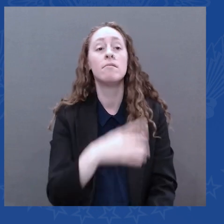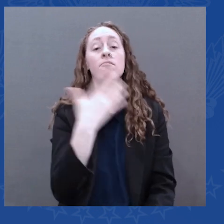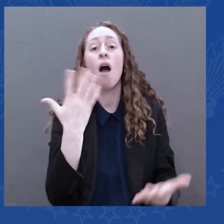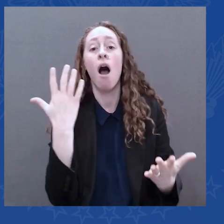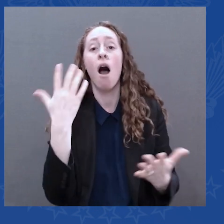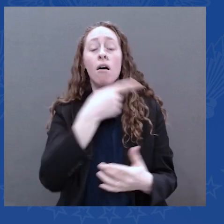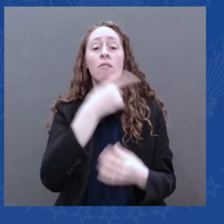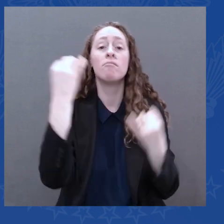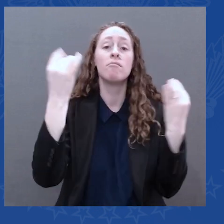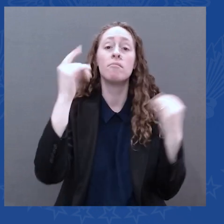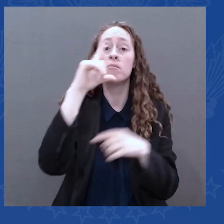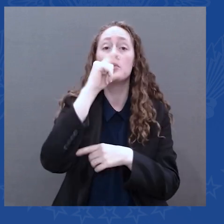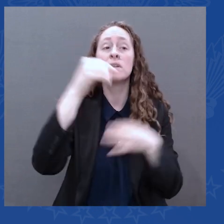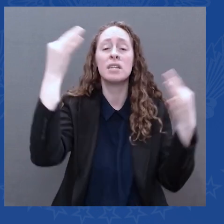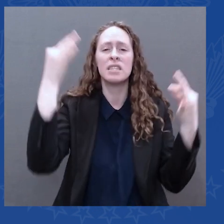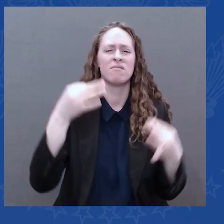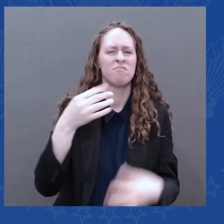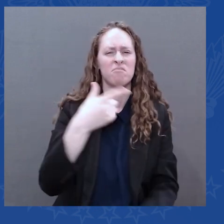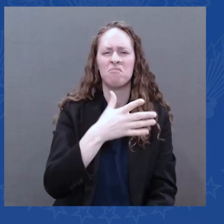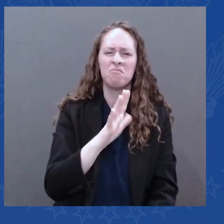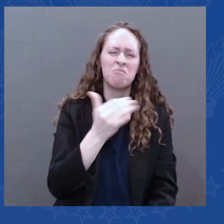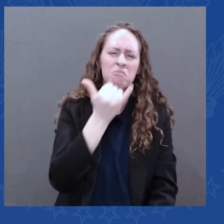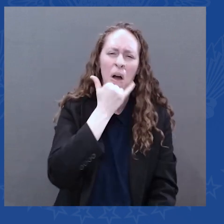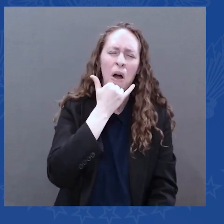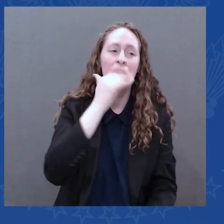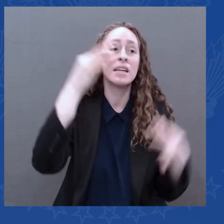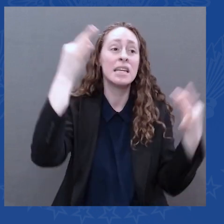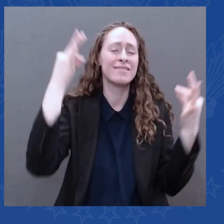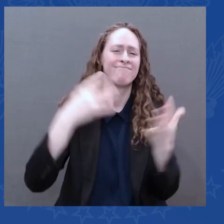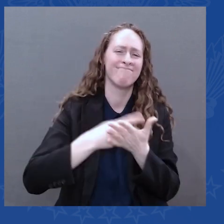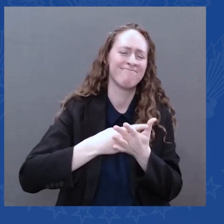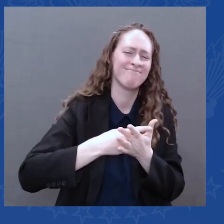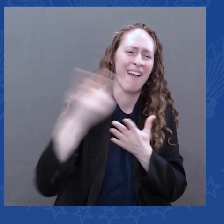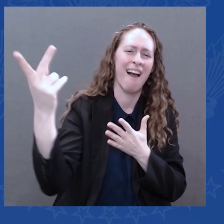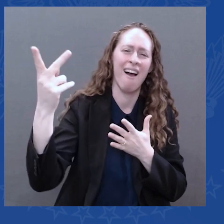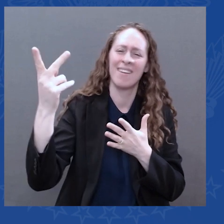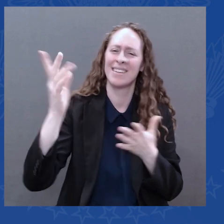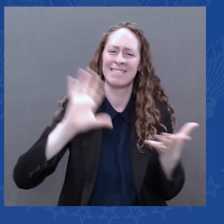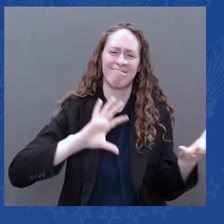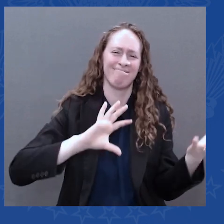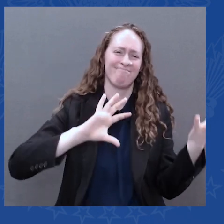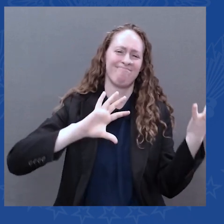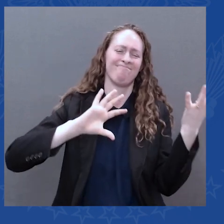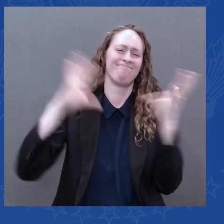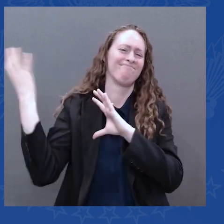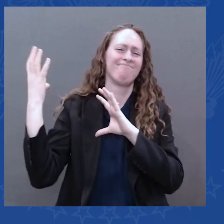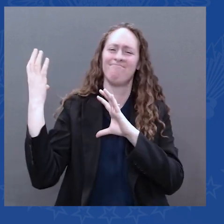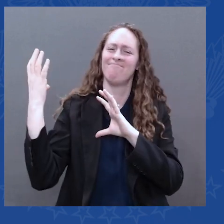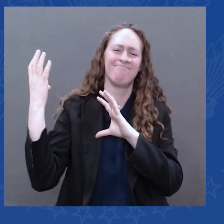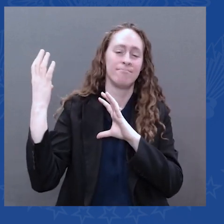Our cooperation on the four successive waves of sanctions against Russia has been extraordinary and exceptional.